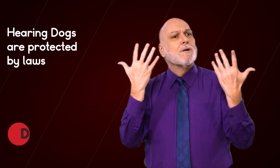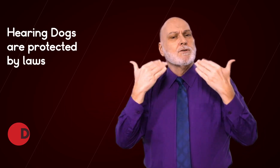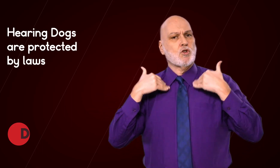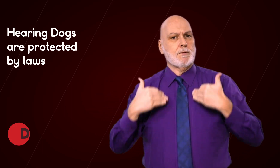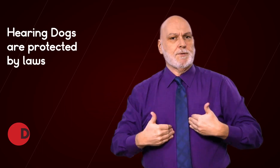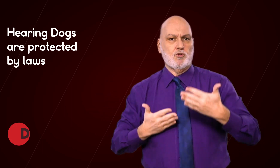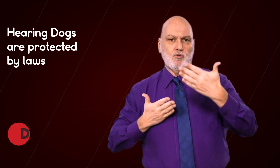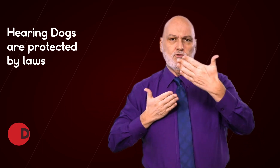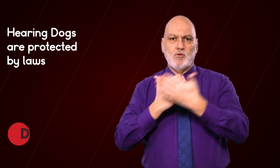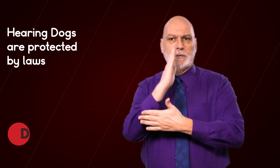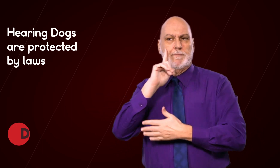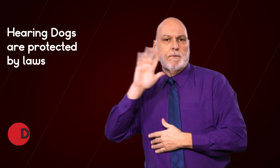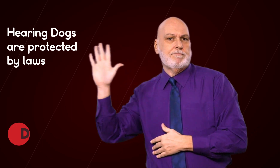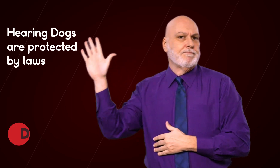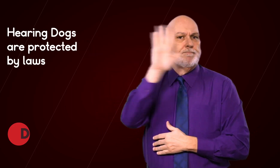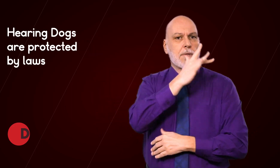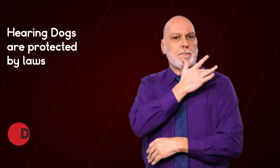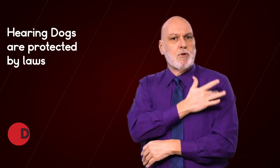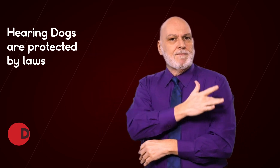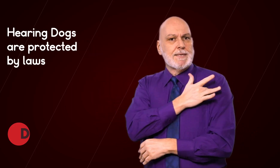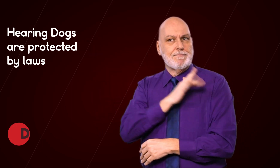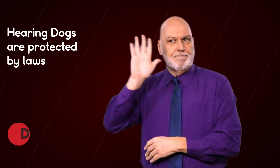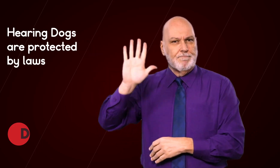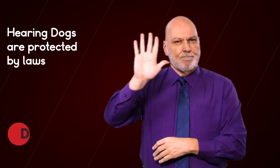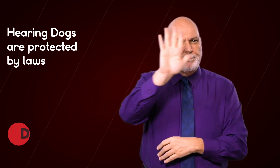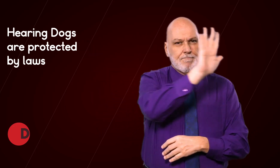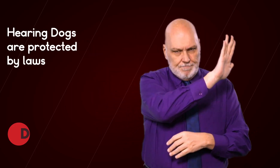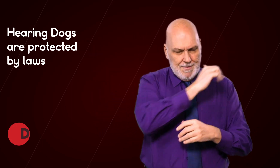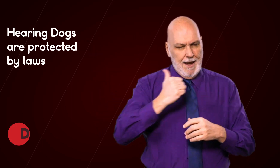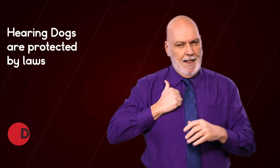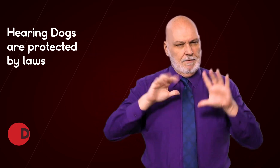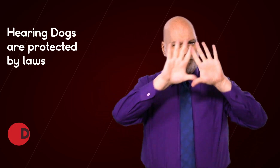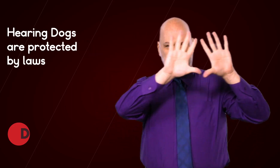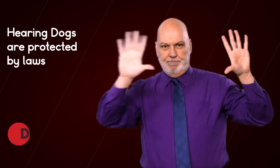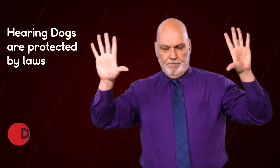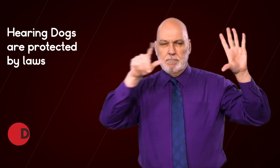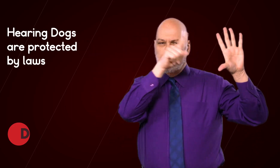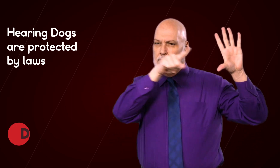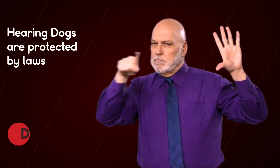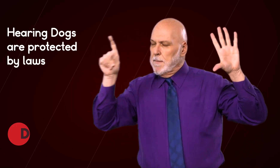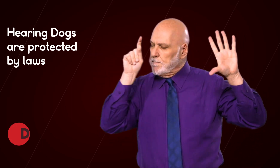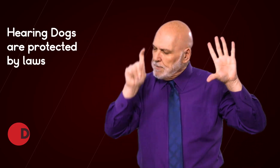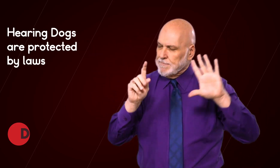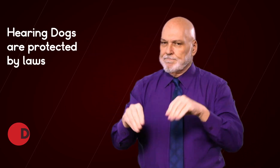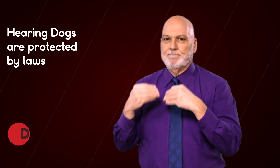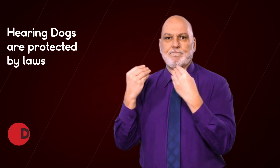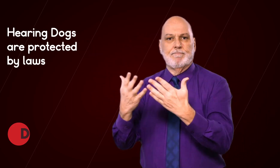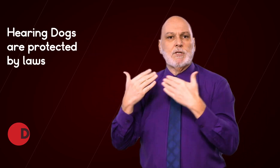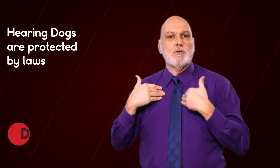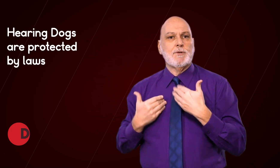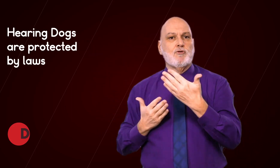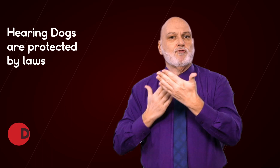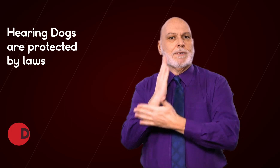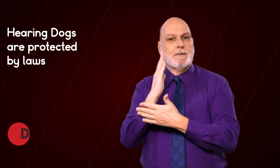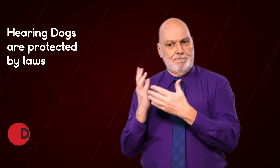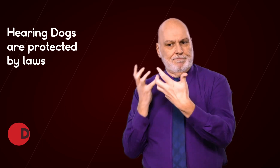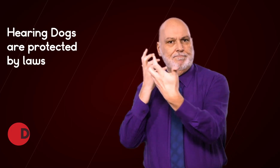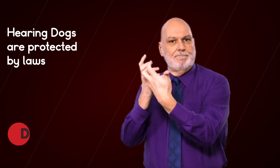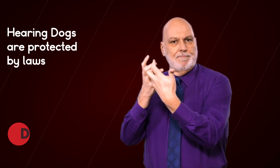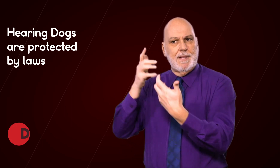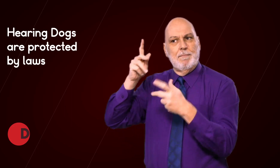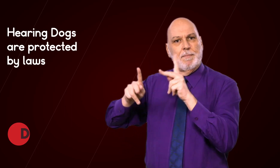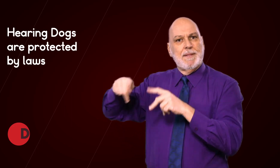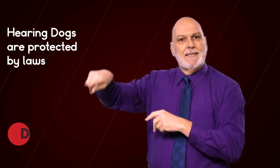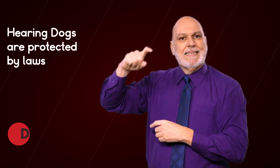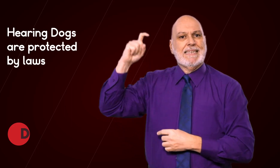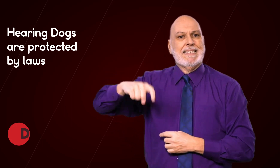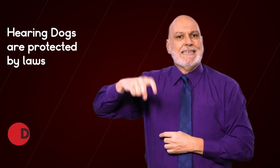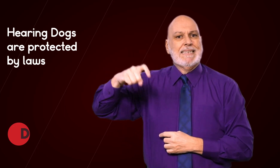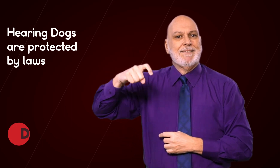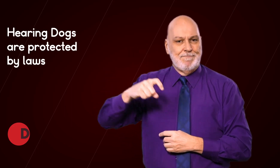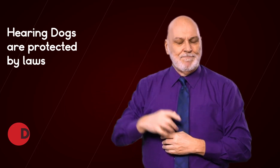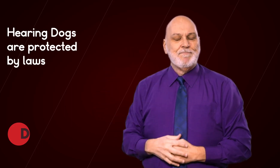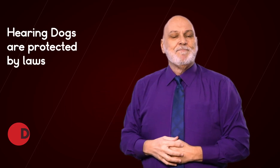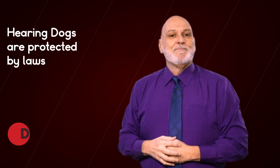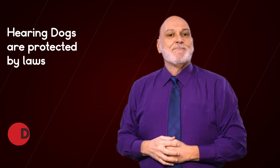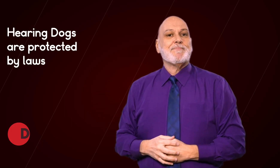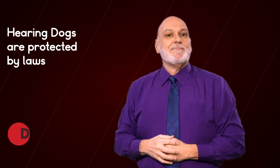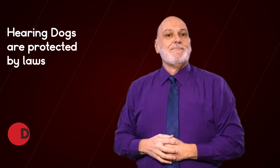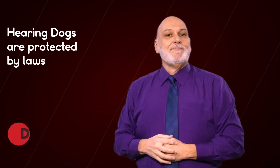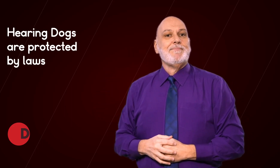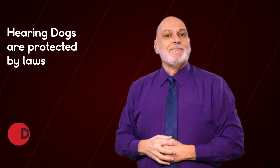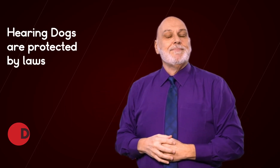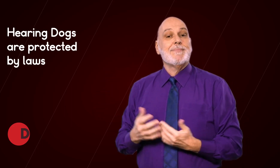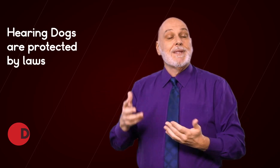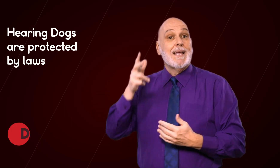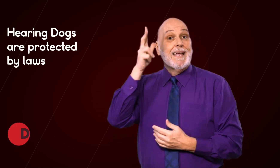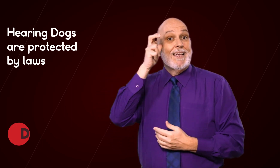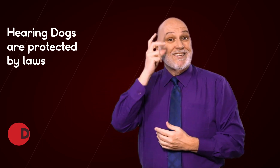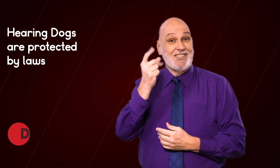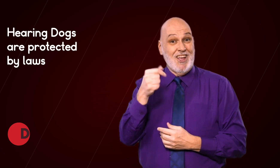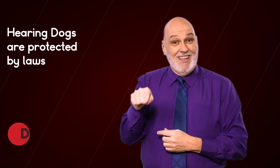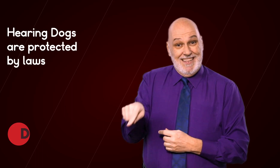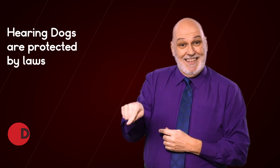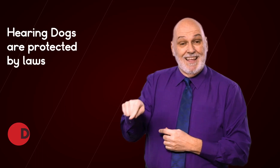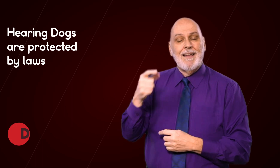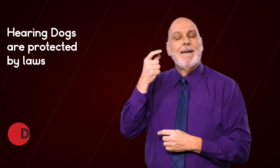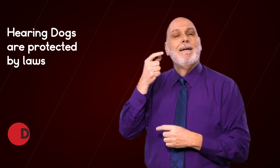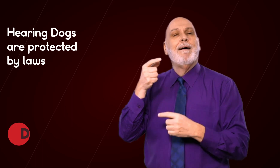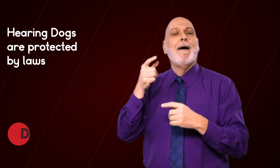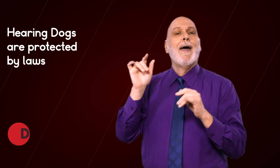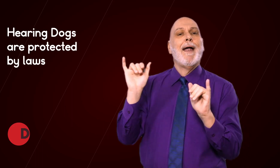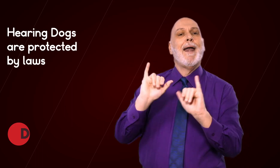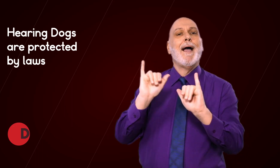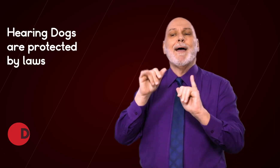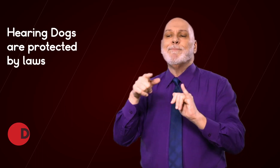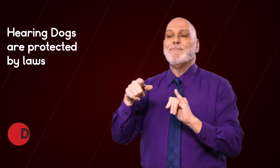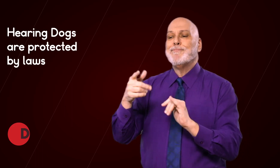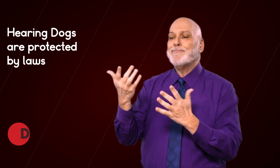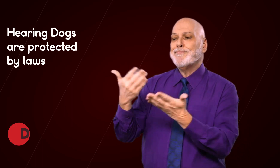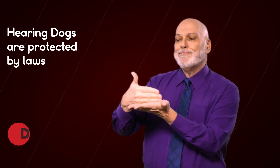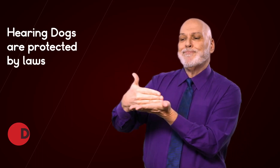By various laws and mostly covered through Human Rights in each province,